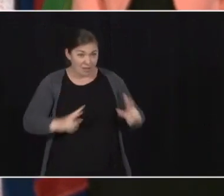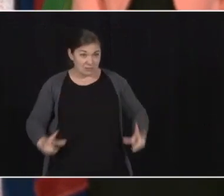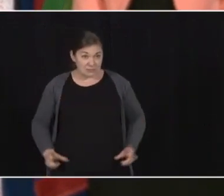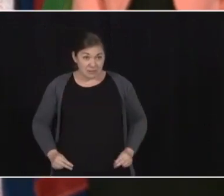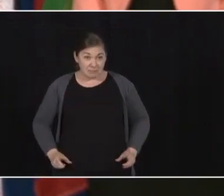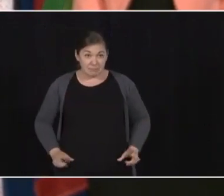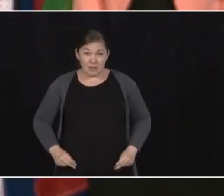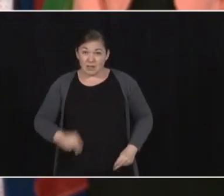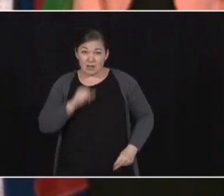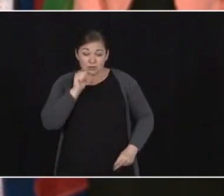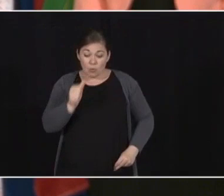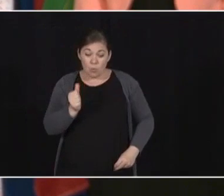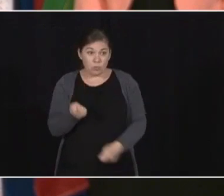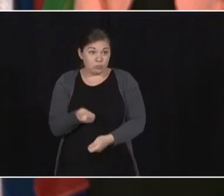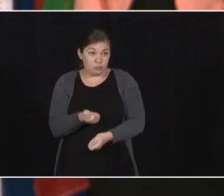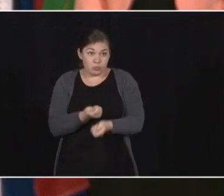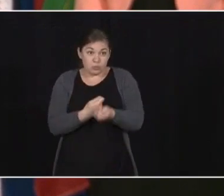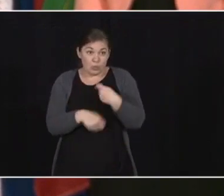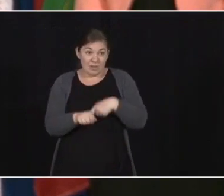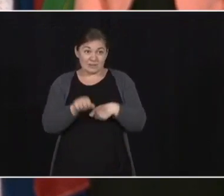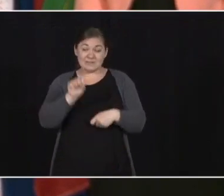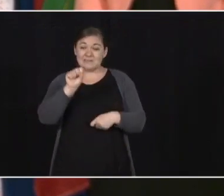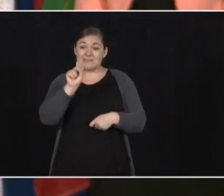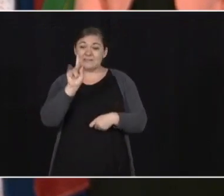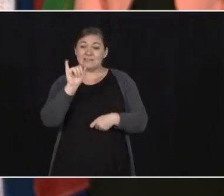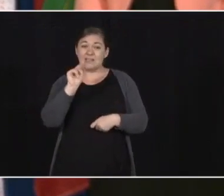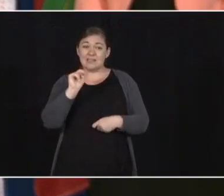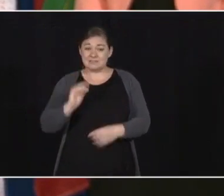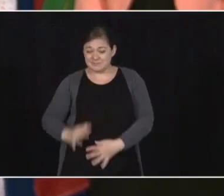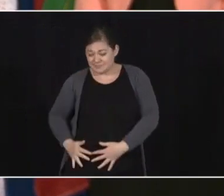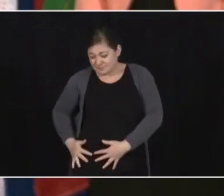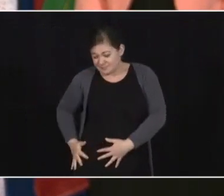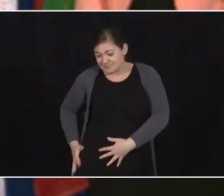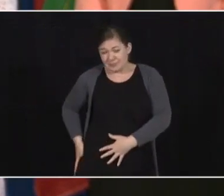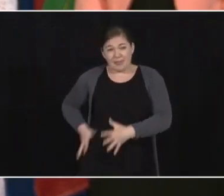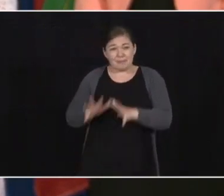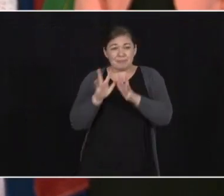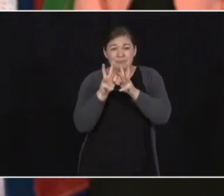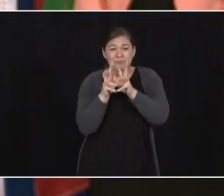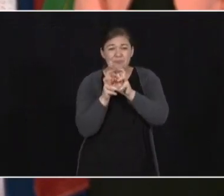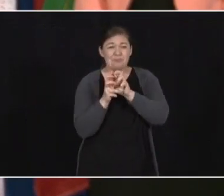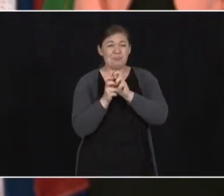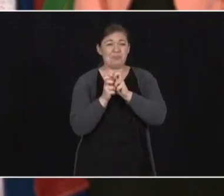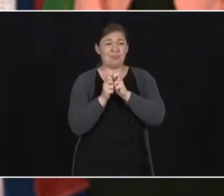Soil residents not being changed. A little to no infection of facilities.